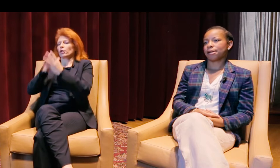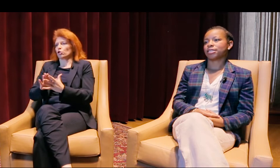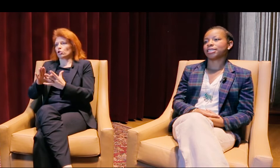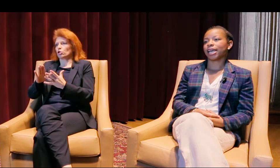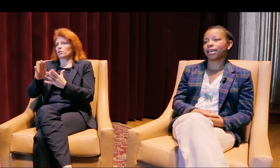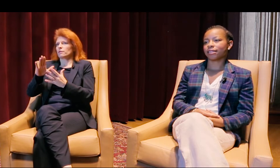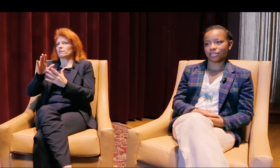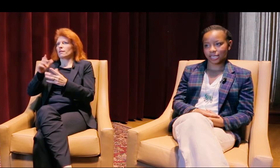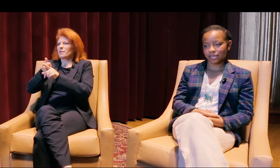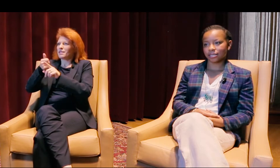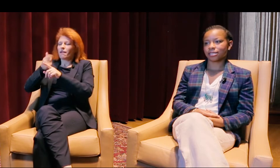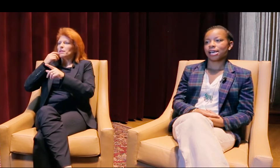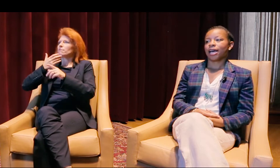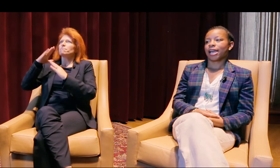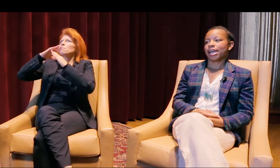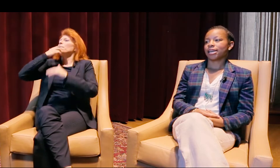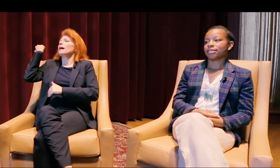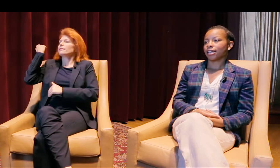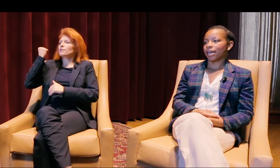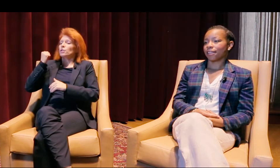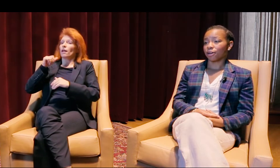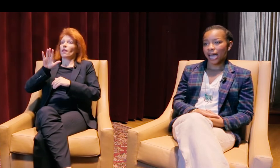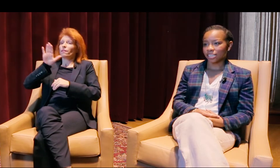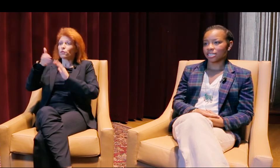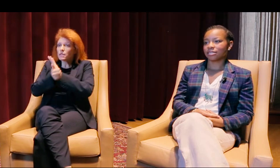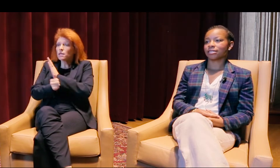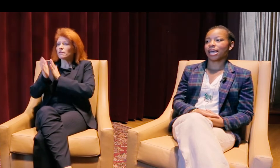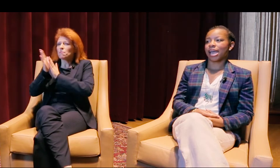Being able to take their skills and their passions